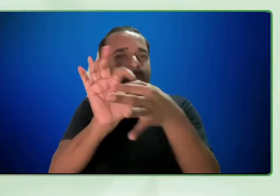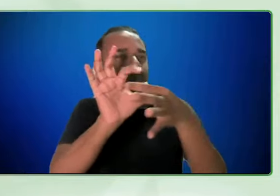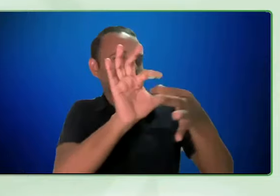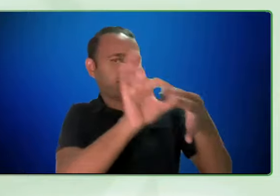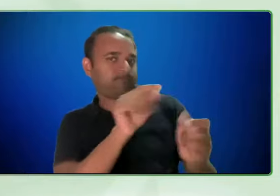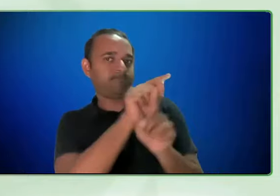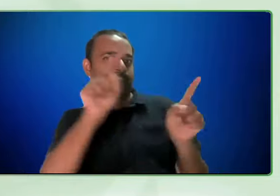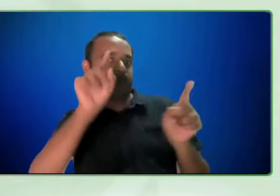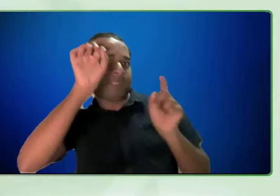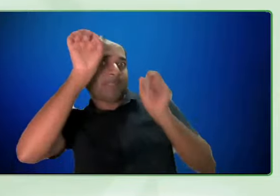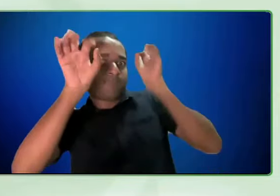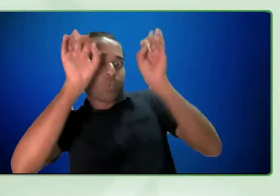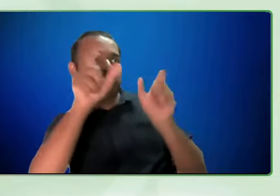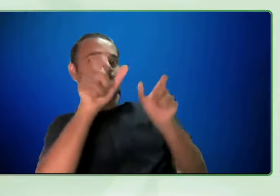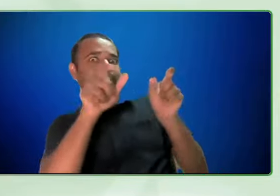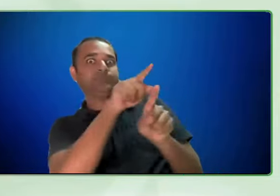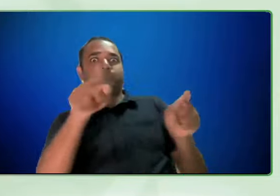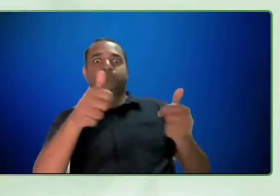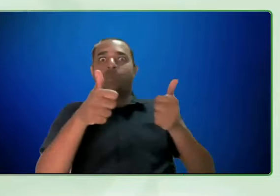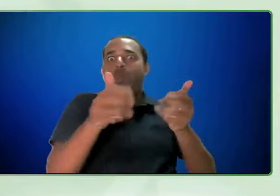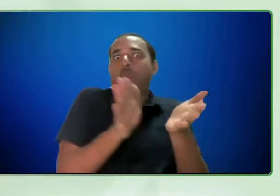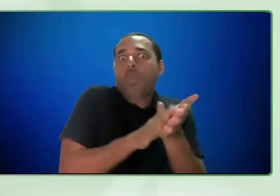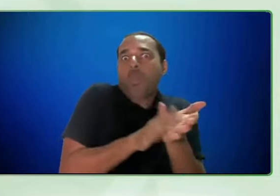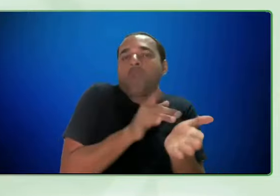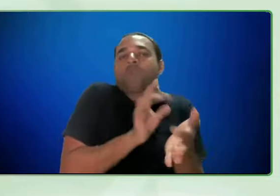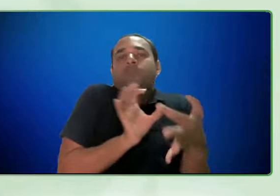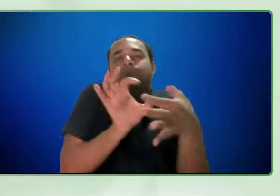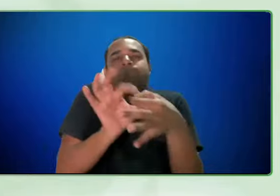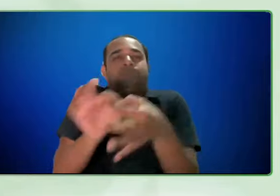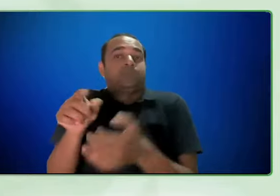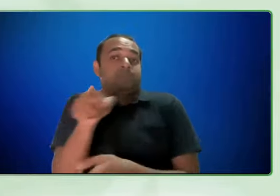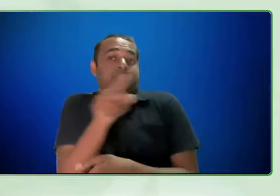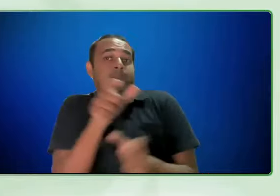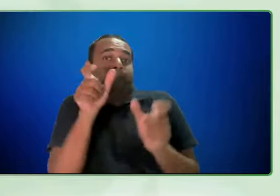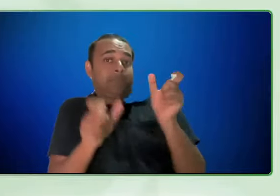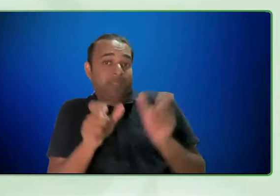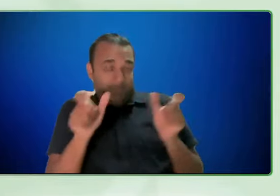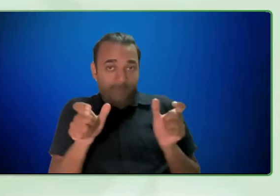or if you are from India and want to build something outside India. And we will try our